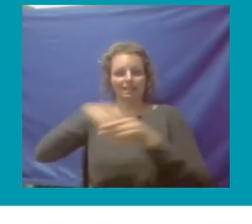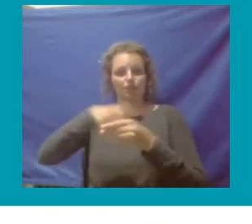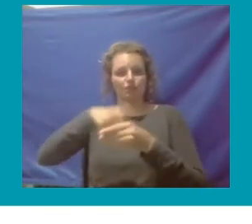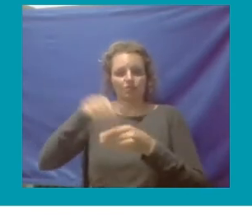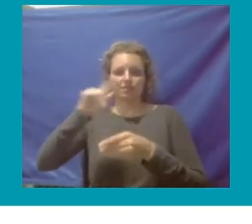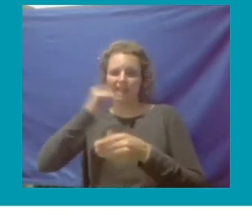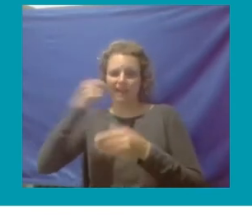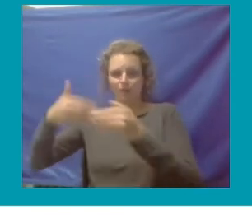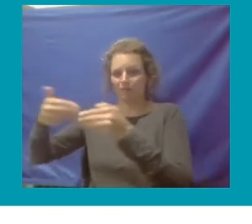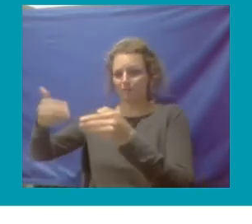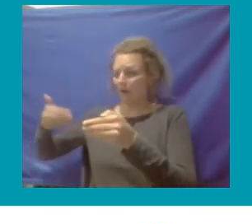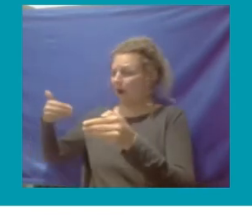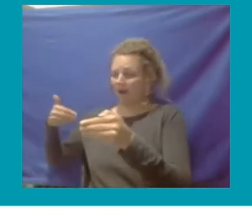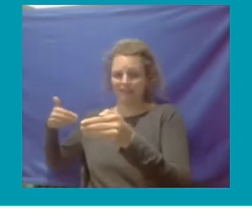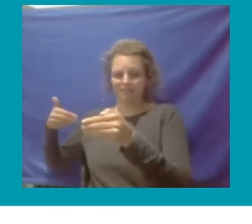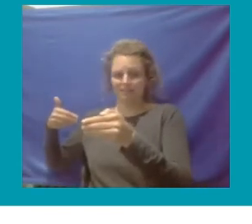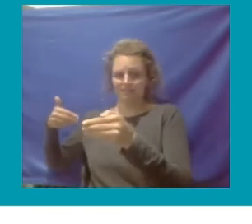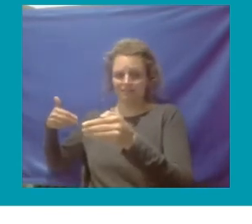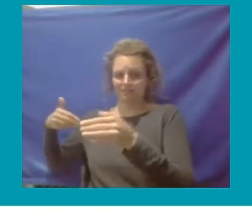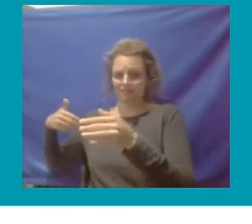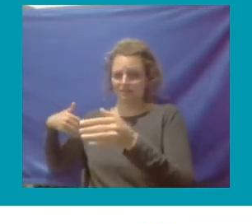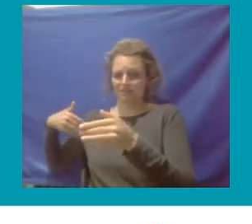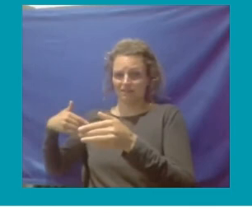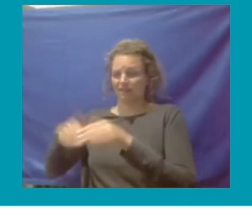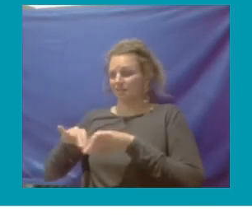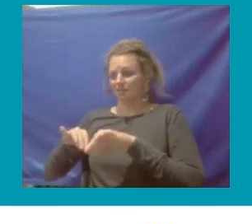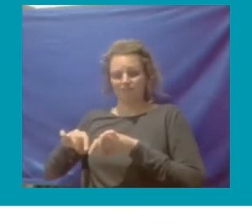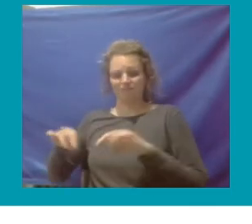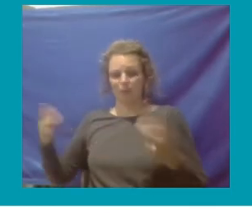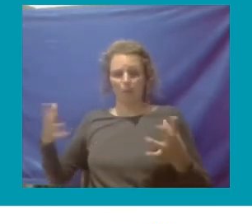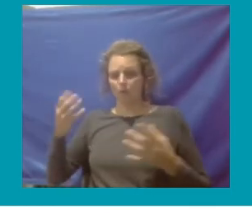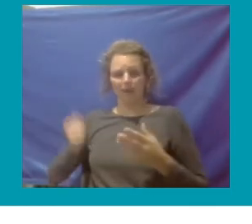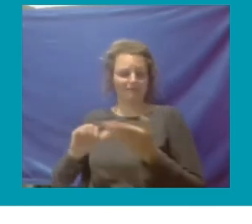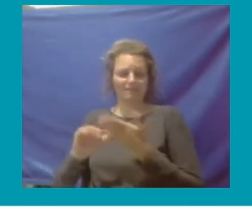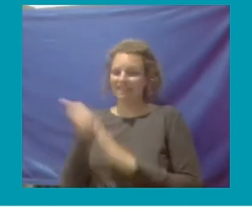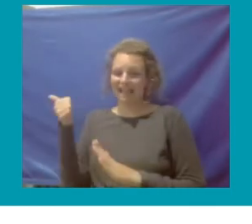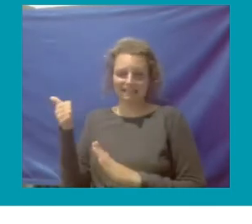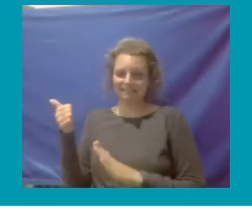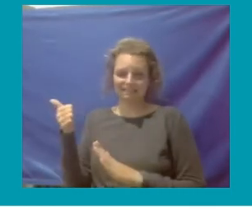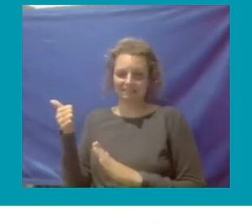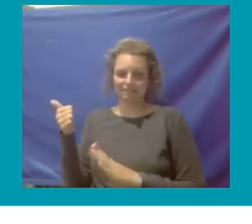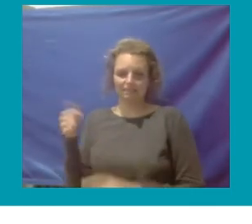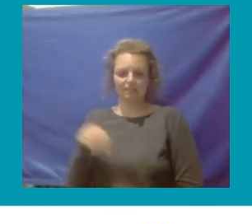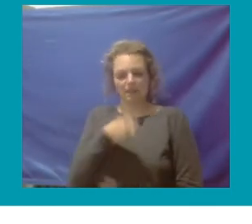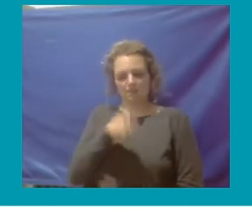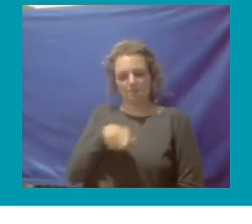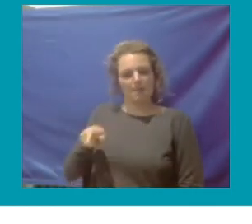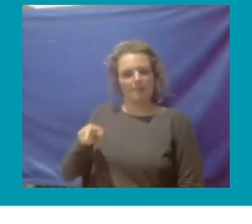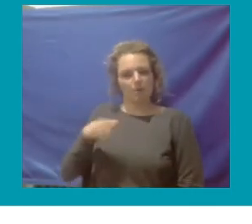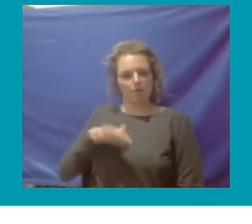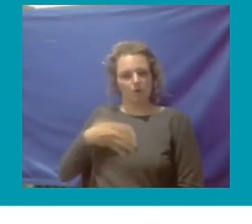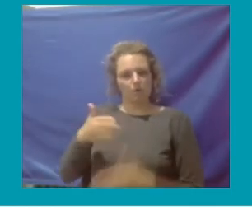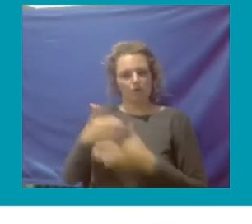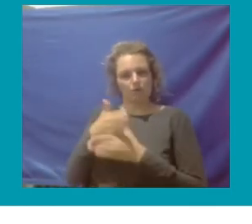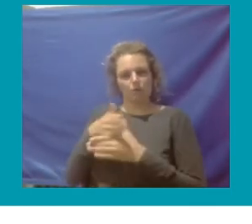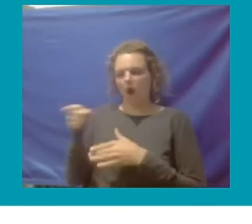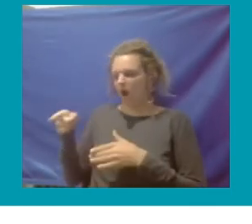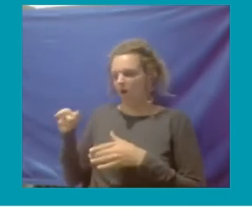not just disabled talent, but they you know. Generally, people don't want to work for an organisation that's rigid, that's inflexible. That doesn't value